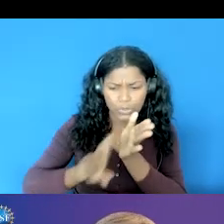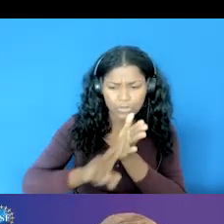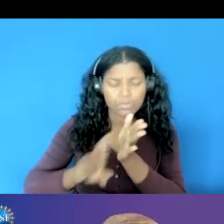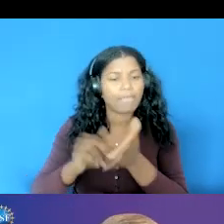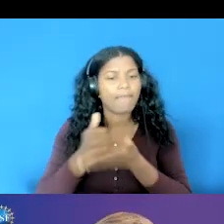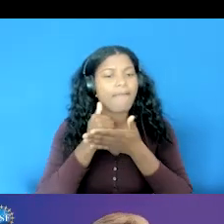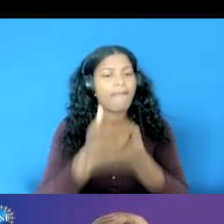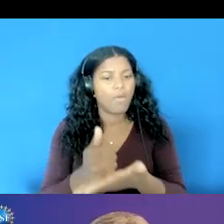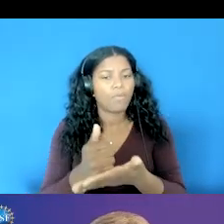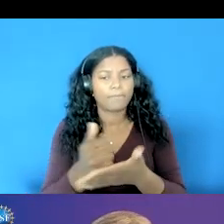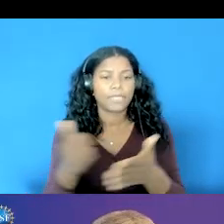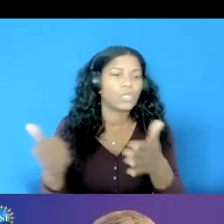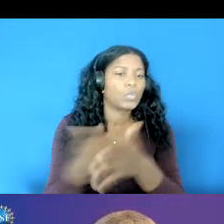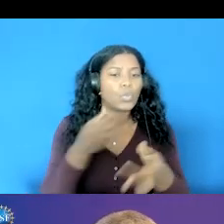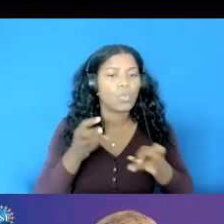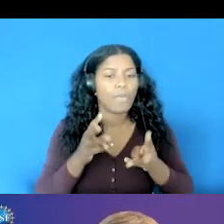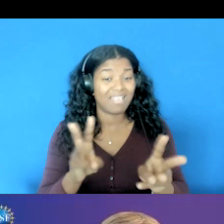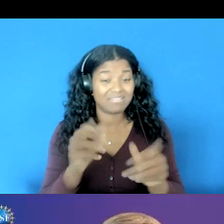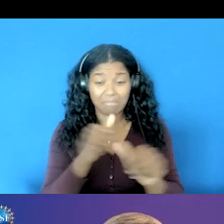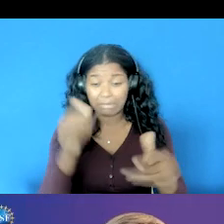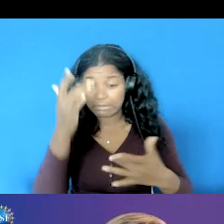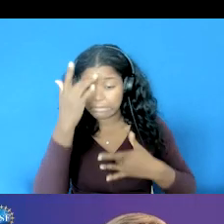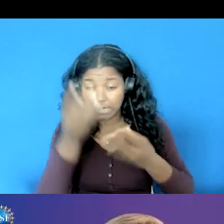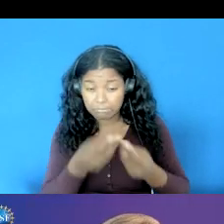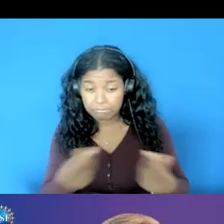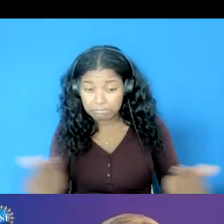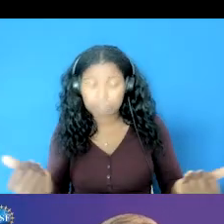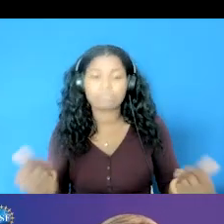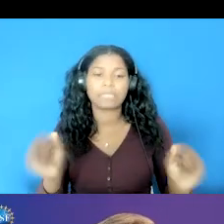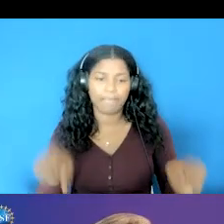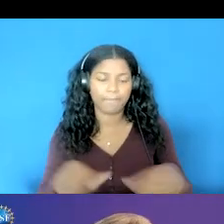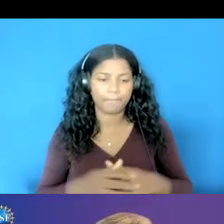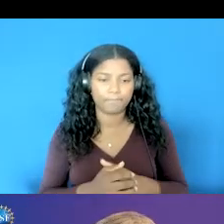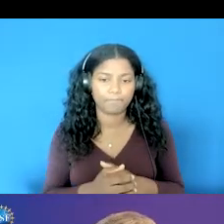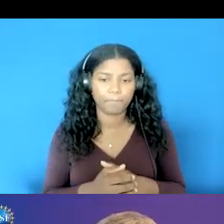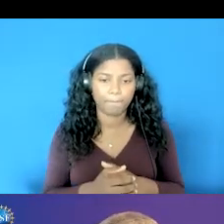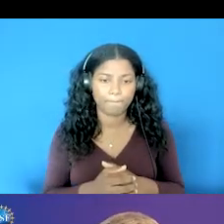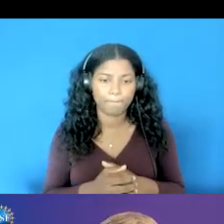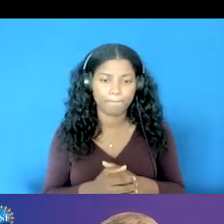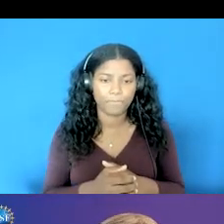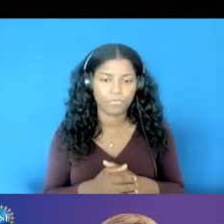or mitigating emerging infectious diseases. The other priority is life on a warming planet.